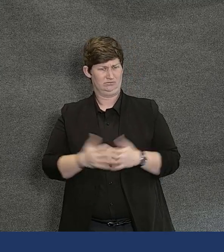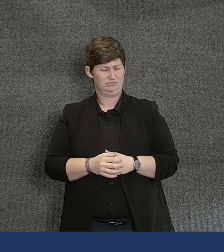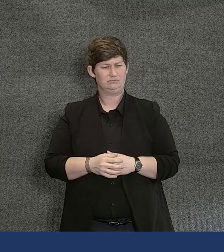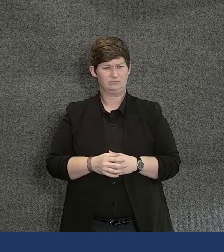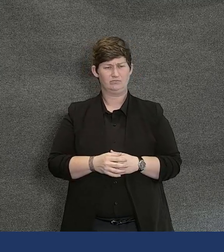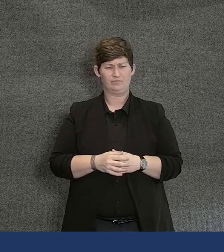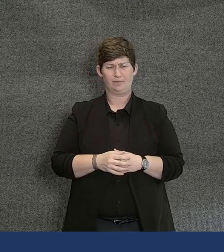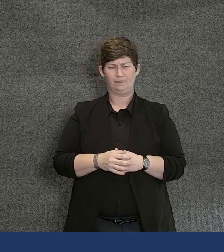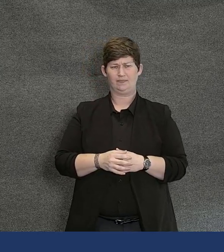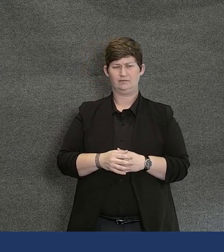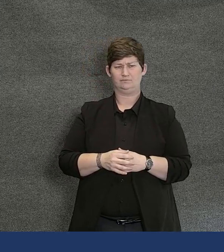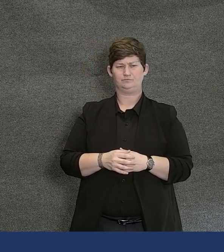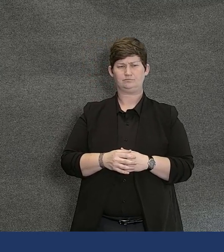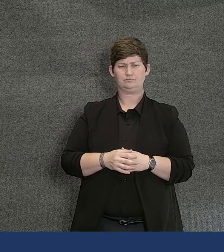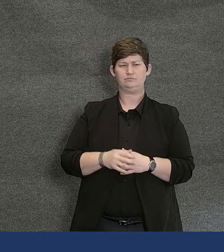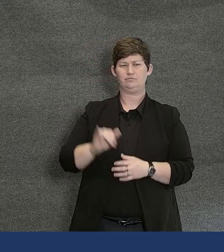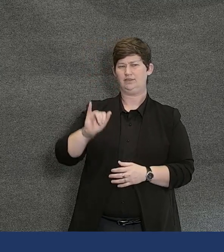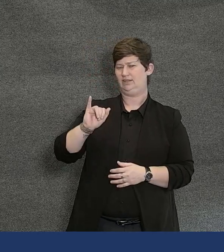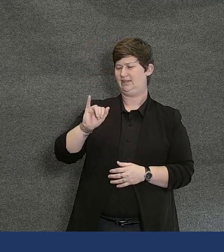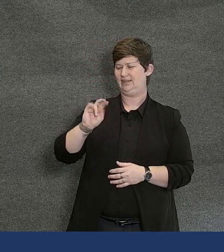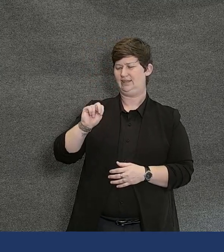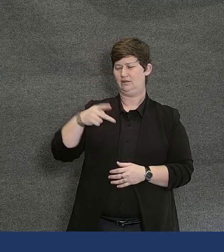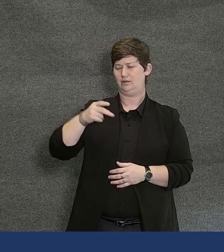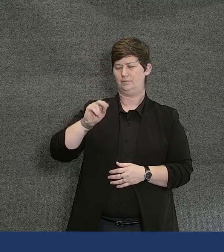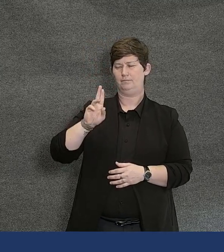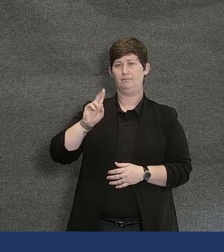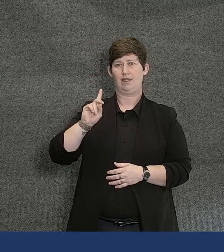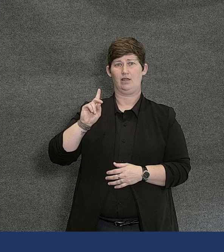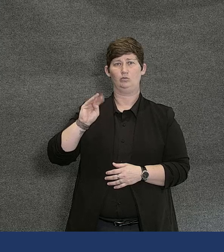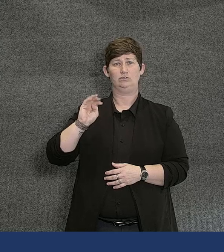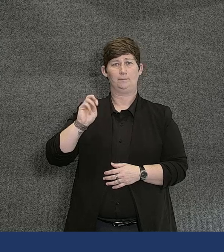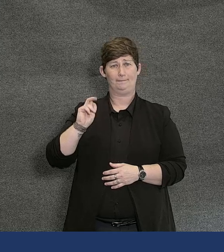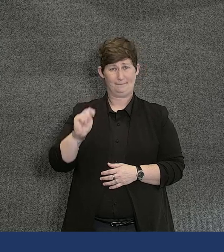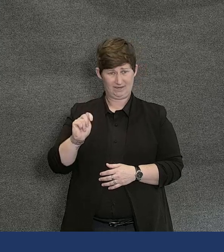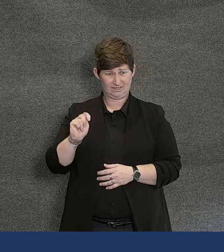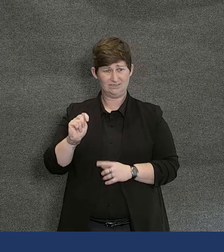is when Congress, no matter who's